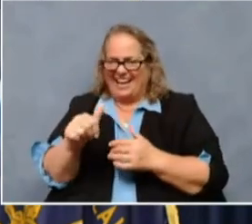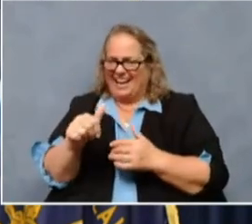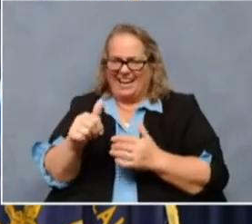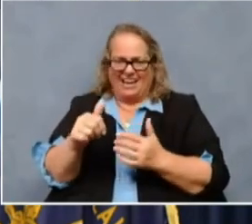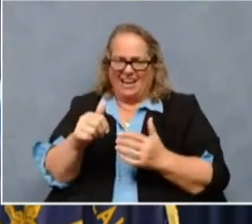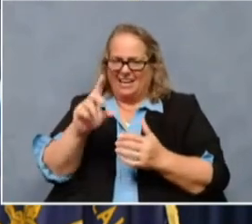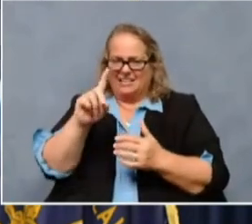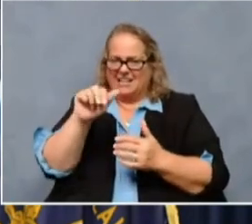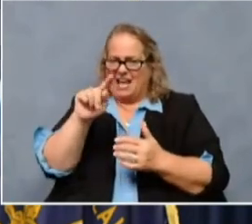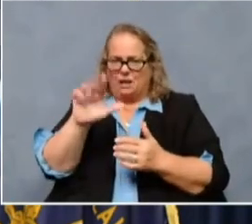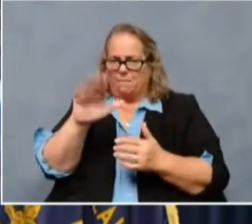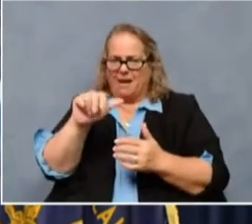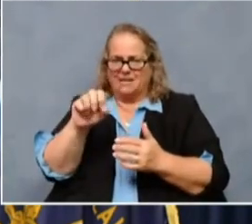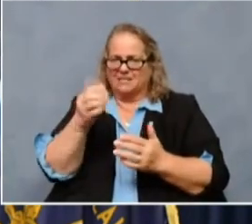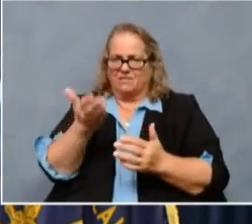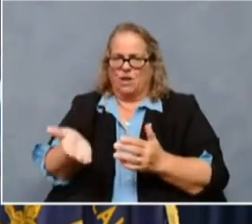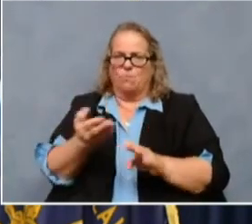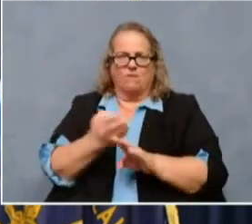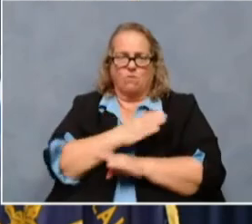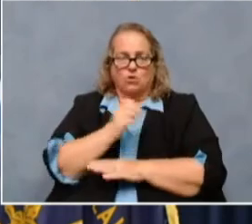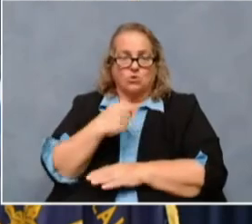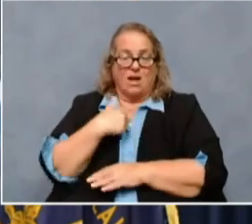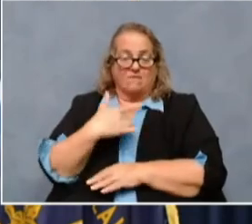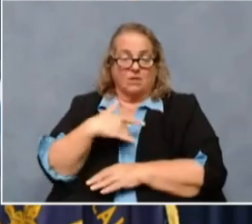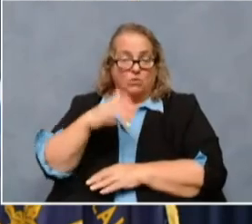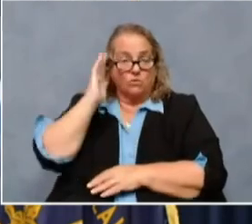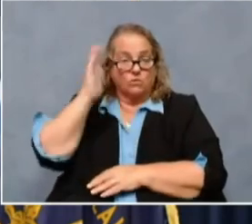that in the future while I hope it's not Kentucky, there will be other